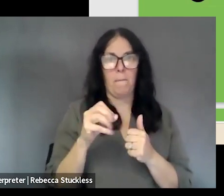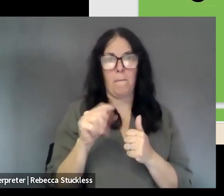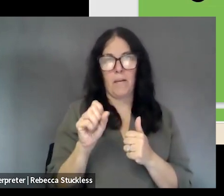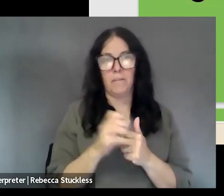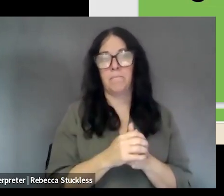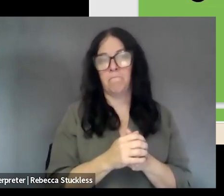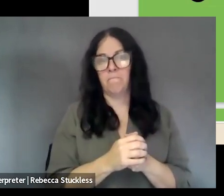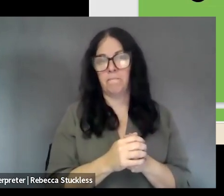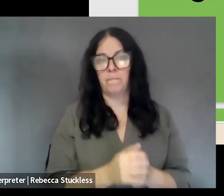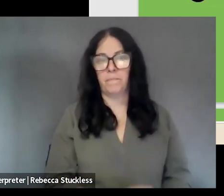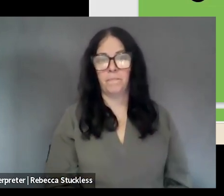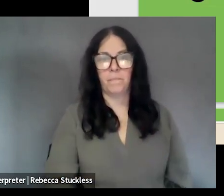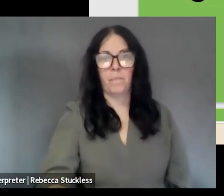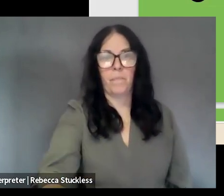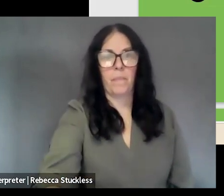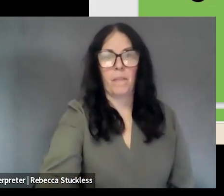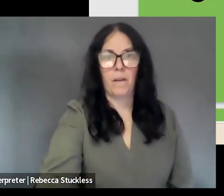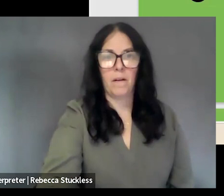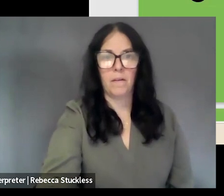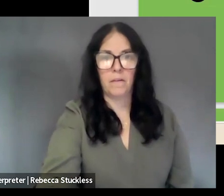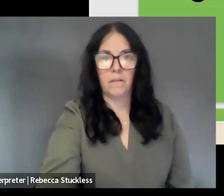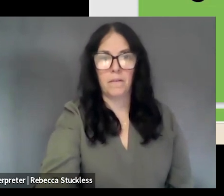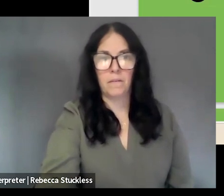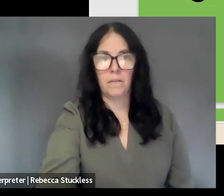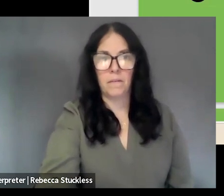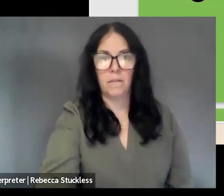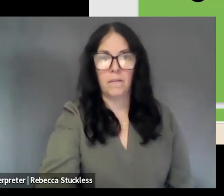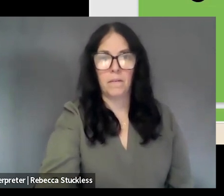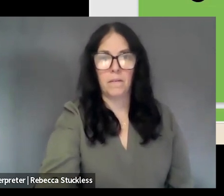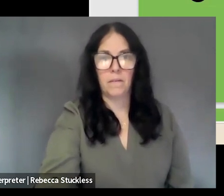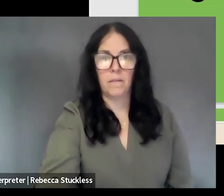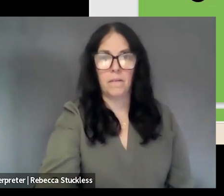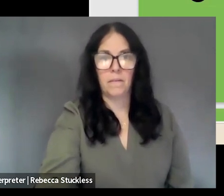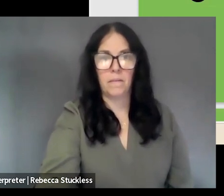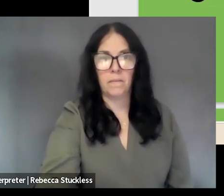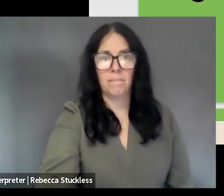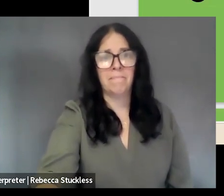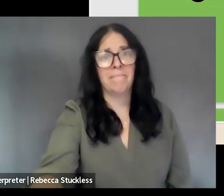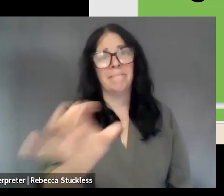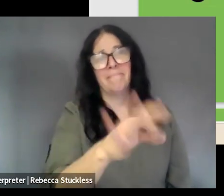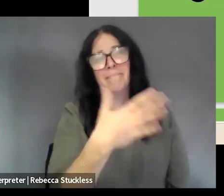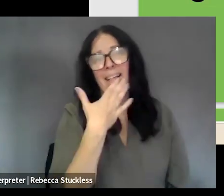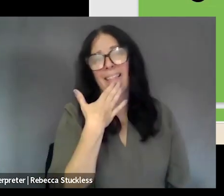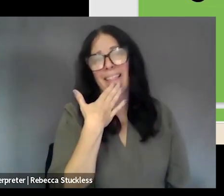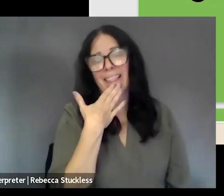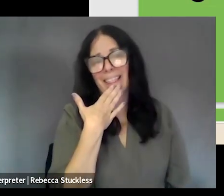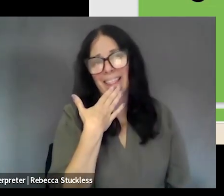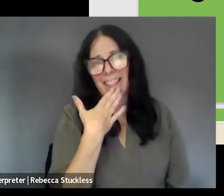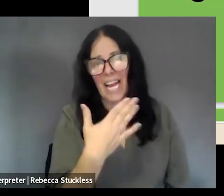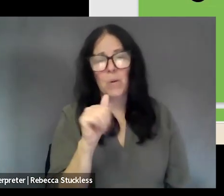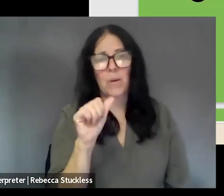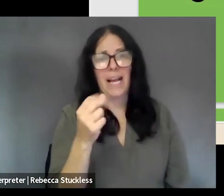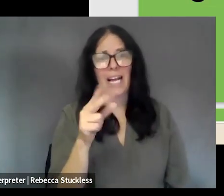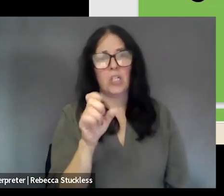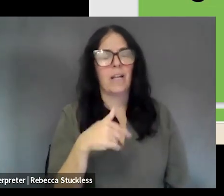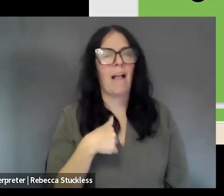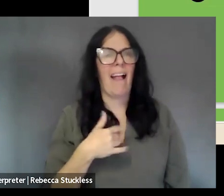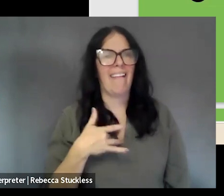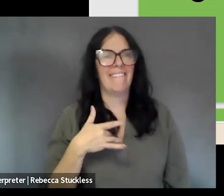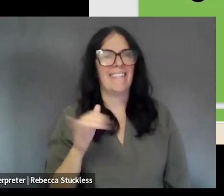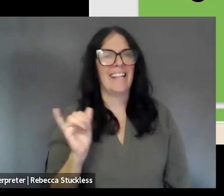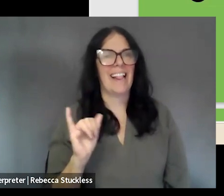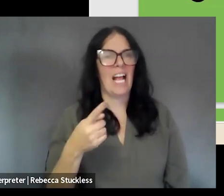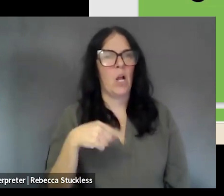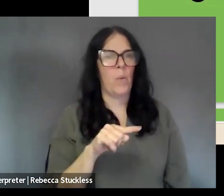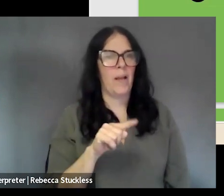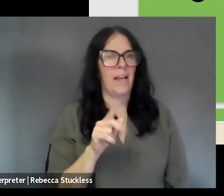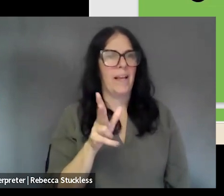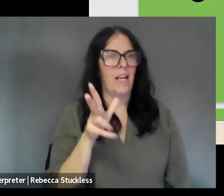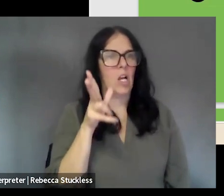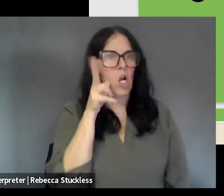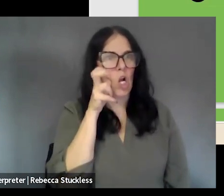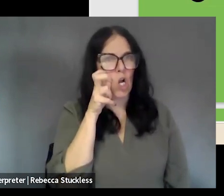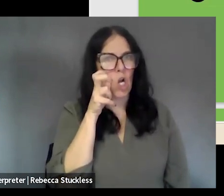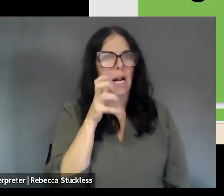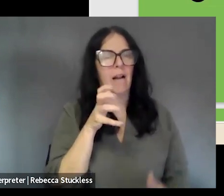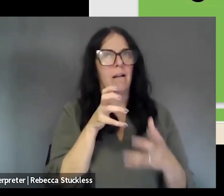Thank you so much, Ashlee. I feel like we have heard a lot of POTS, especially since the COVID-19